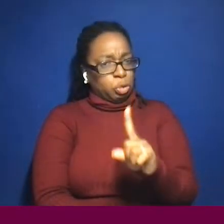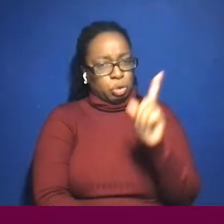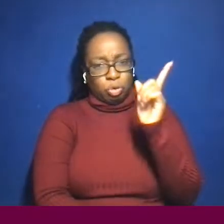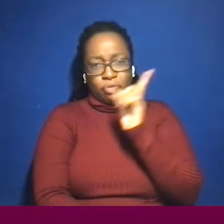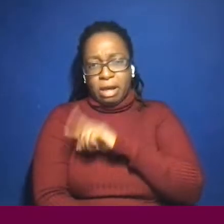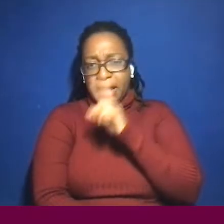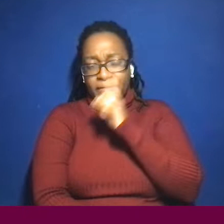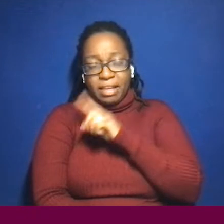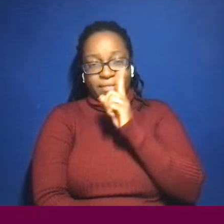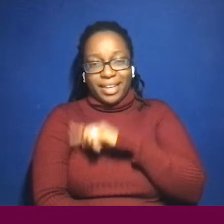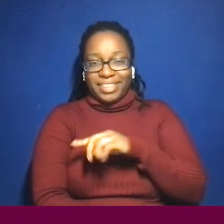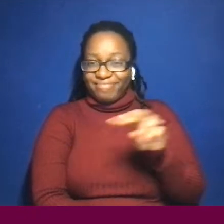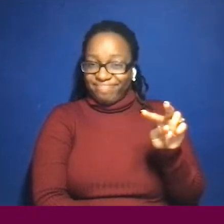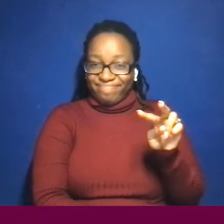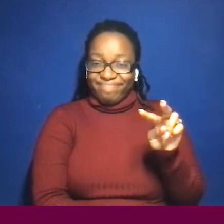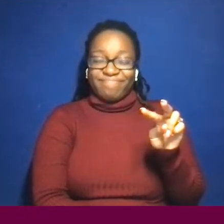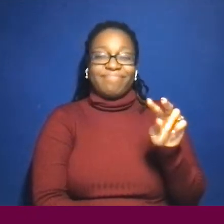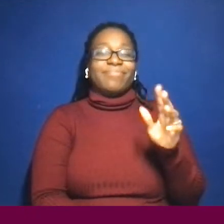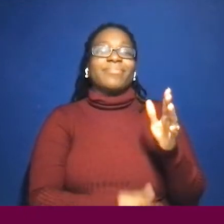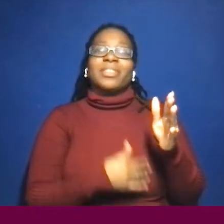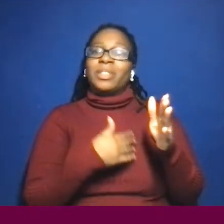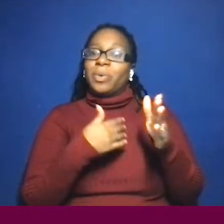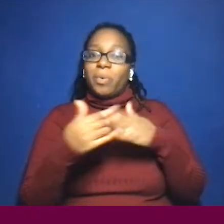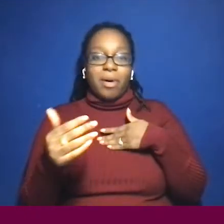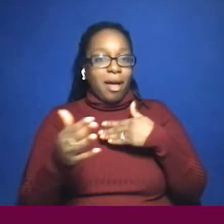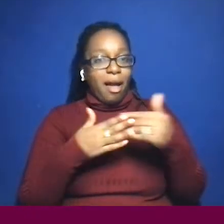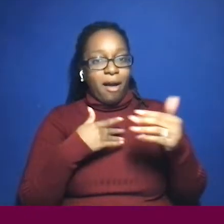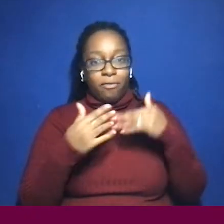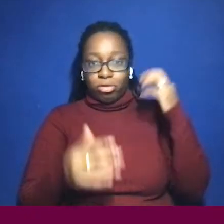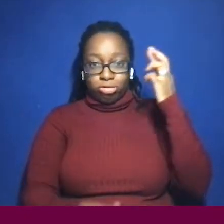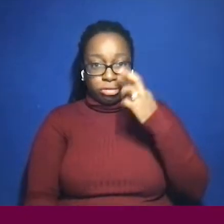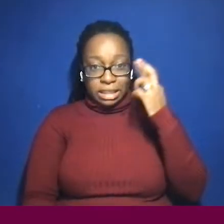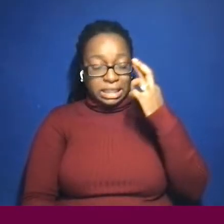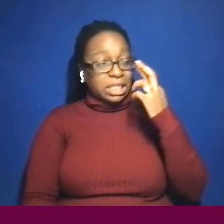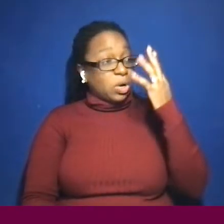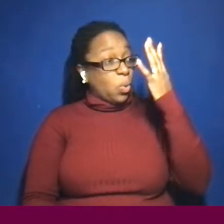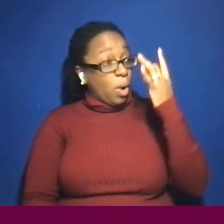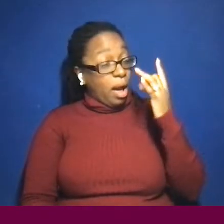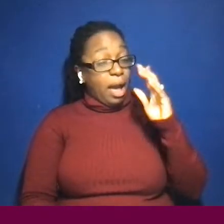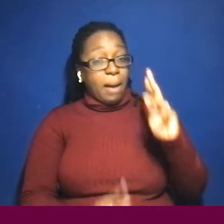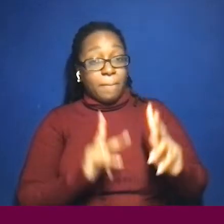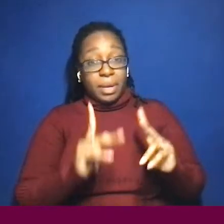whatever had led people at that hospital to believe that something like this happened,